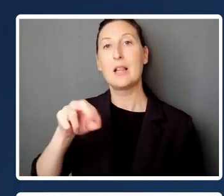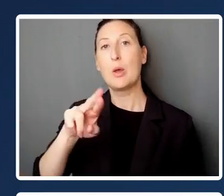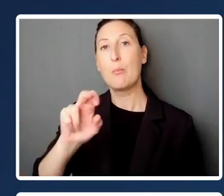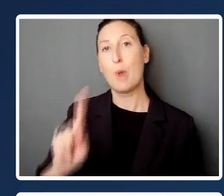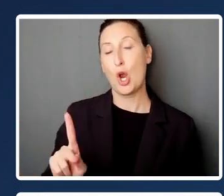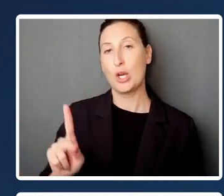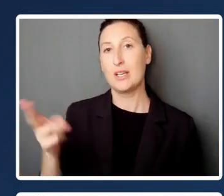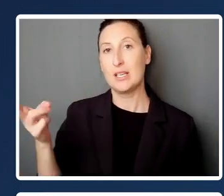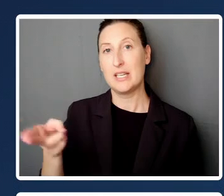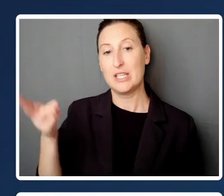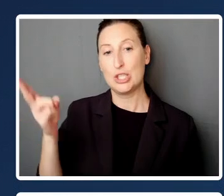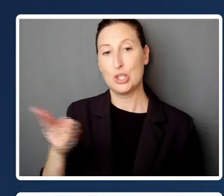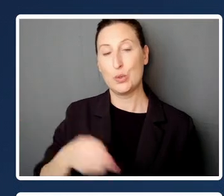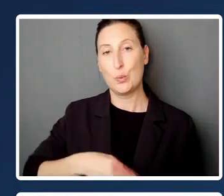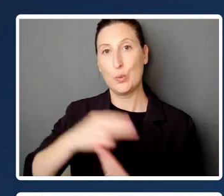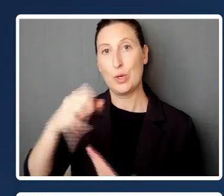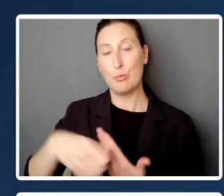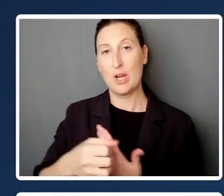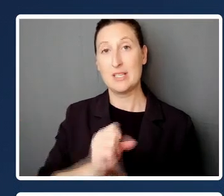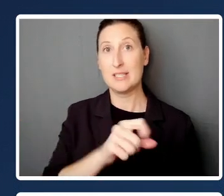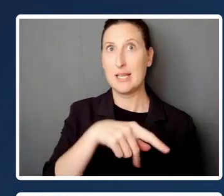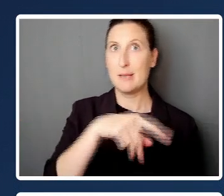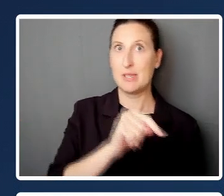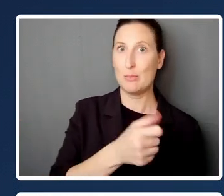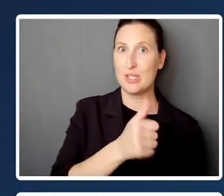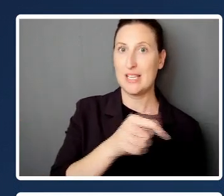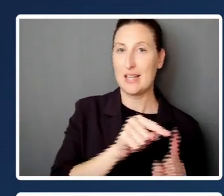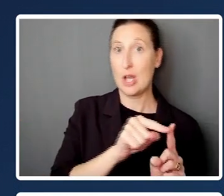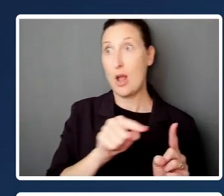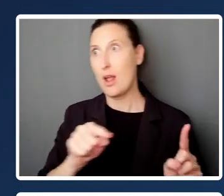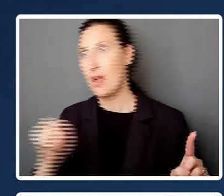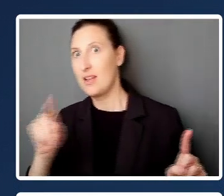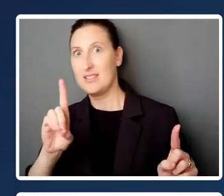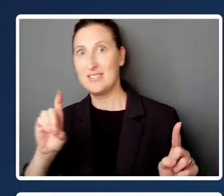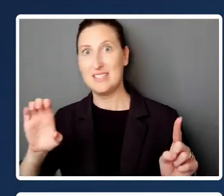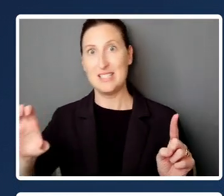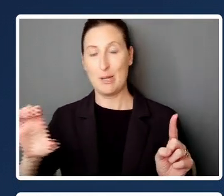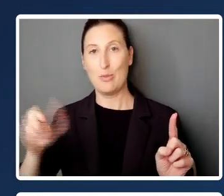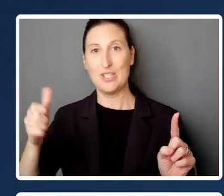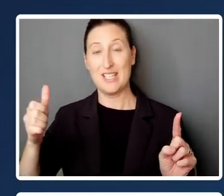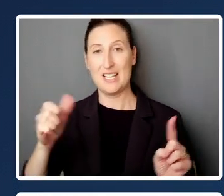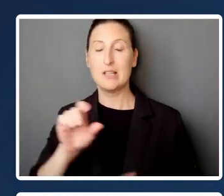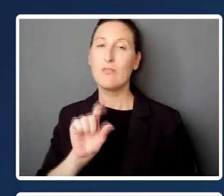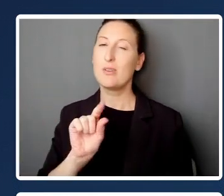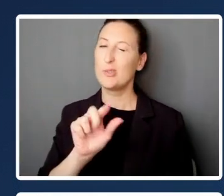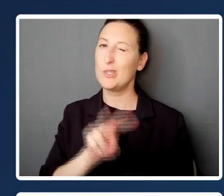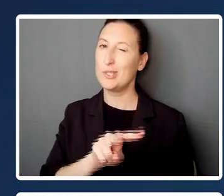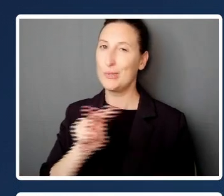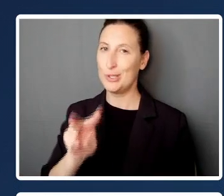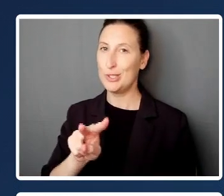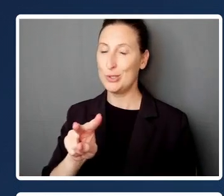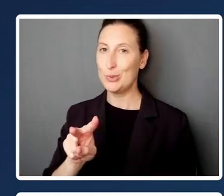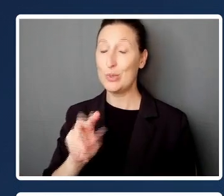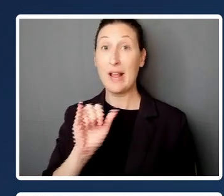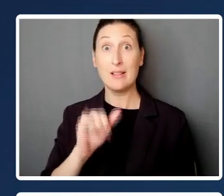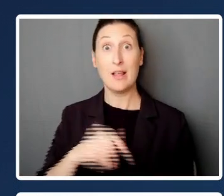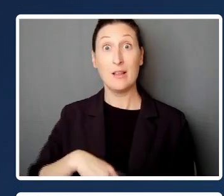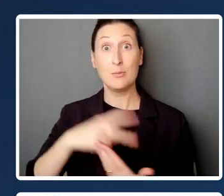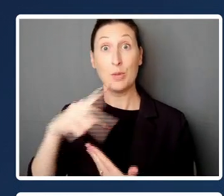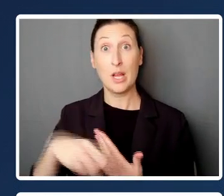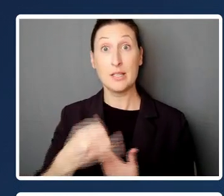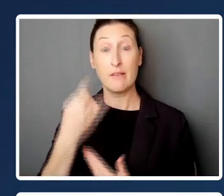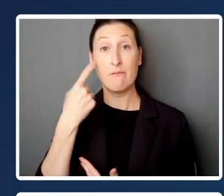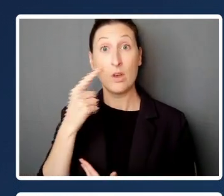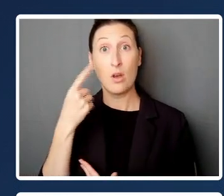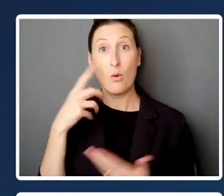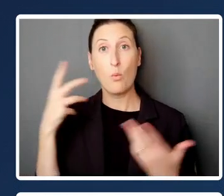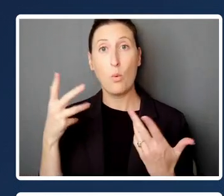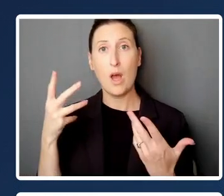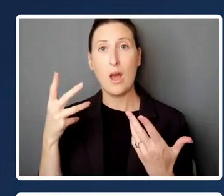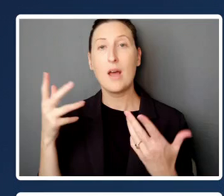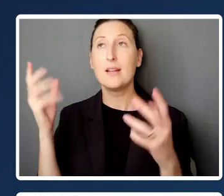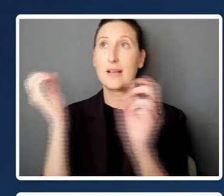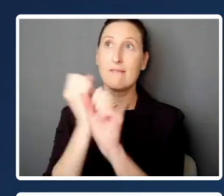September 10th to December 10th of 2022. And this project was the vision of Katrina Lashley,